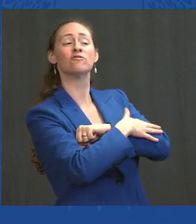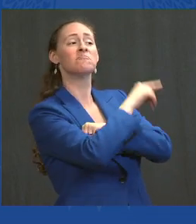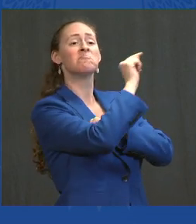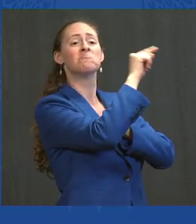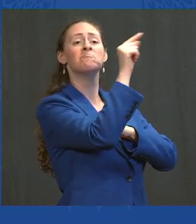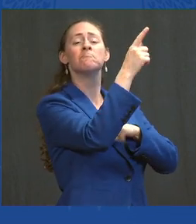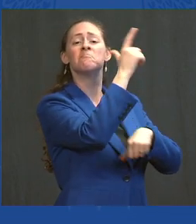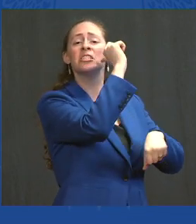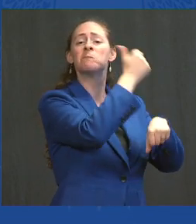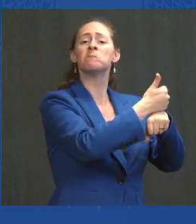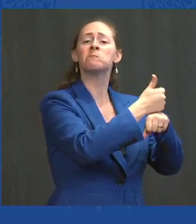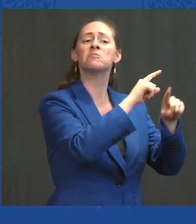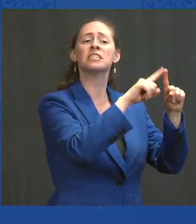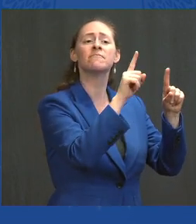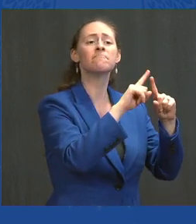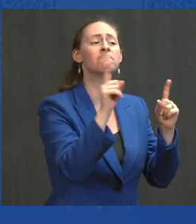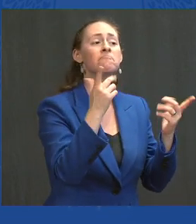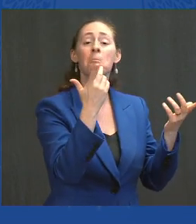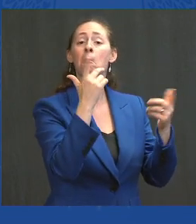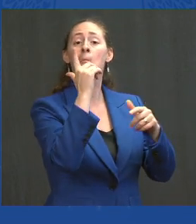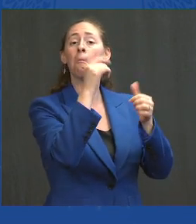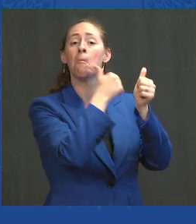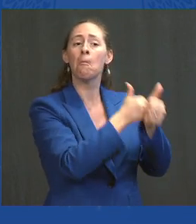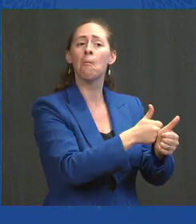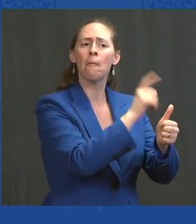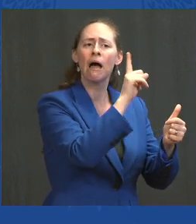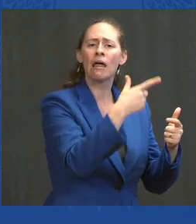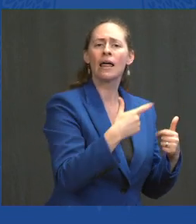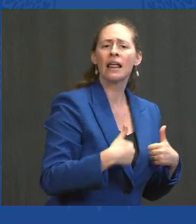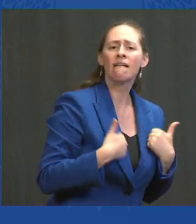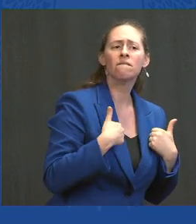geography or ethnicity or religion.